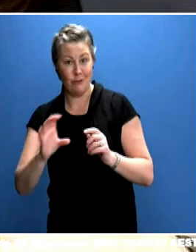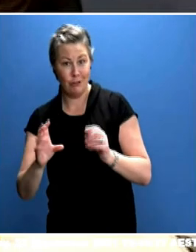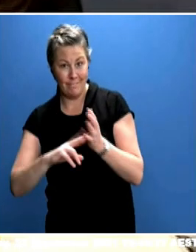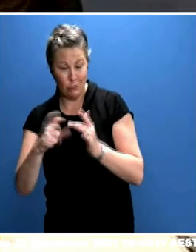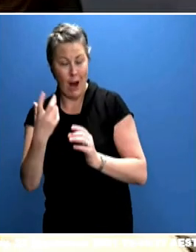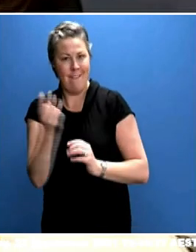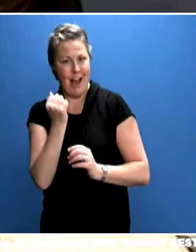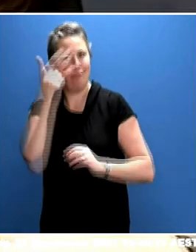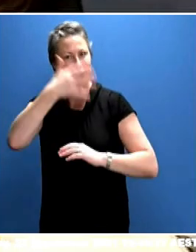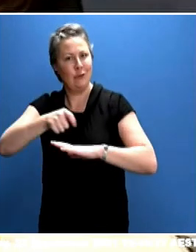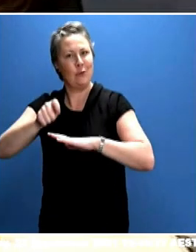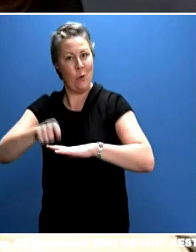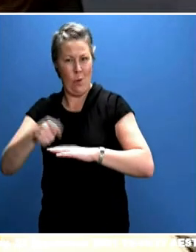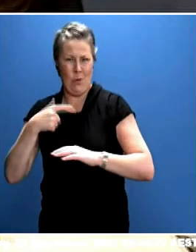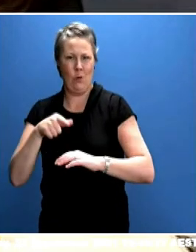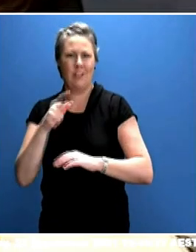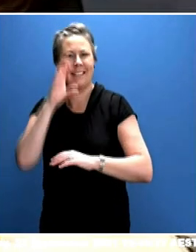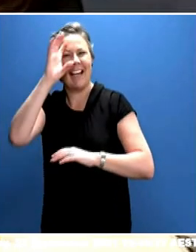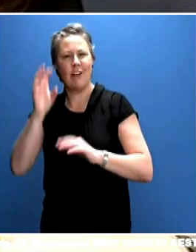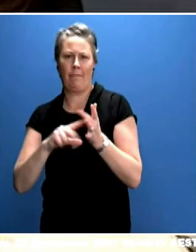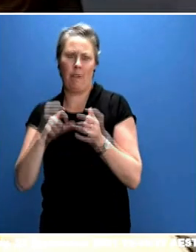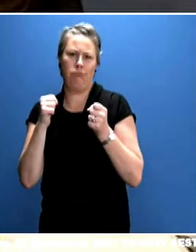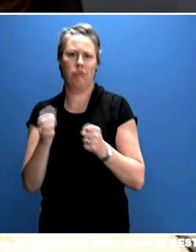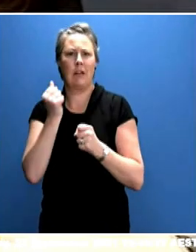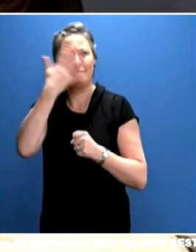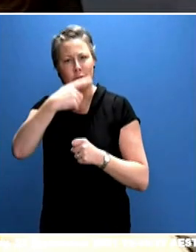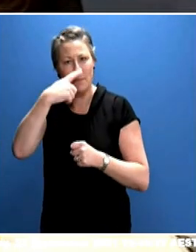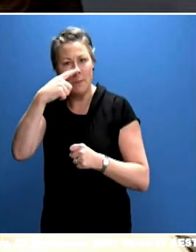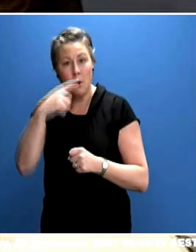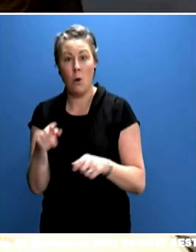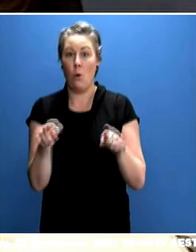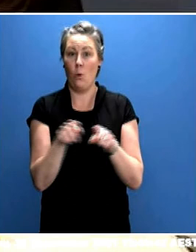numbers of Koori people, it's in existence in the Victorian County Court,